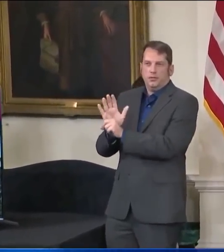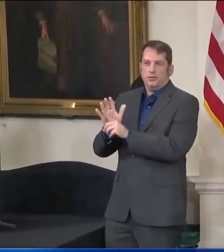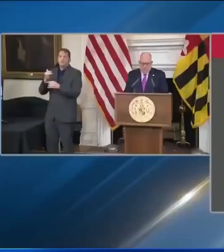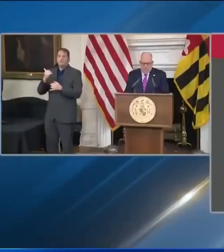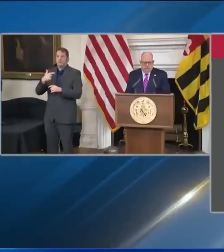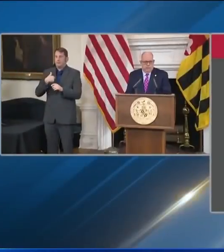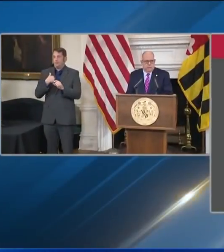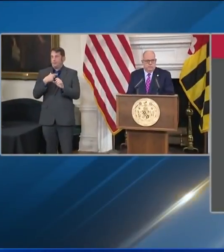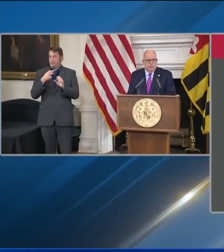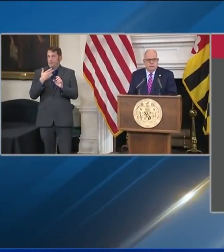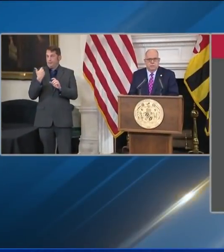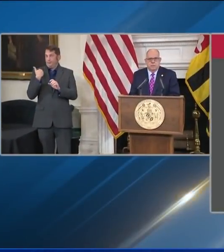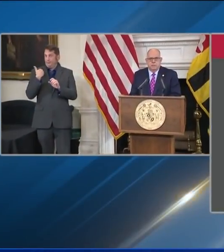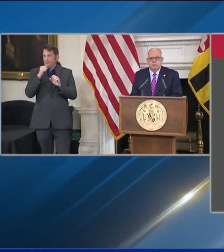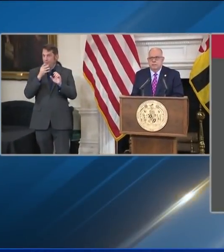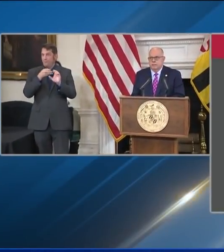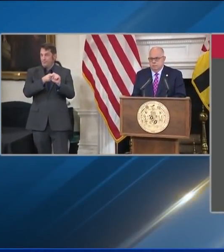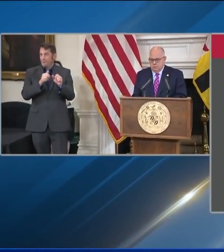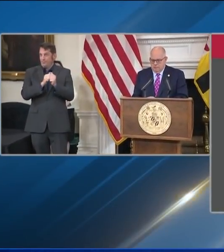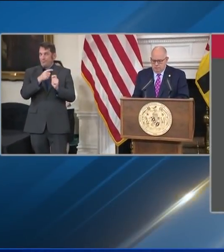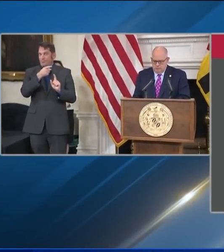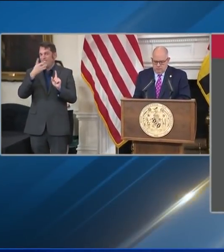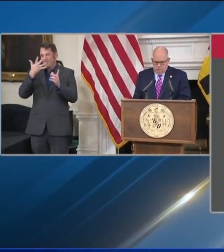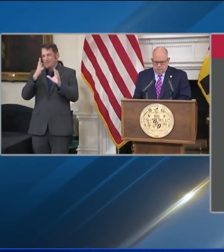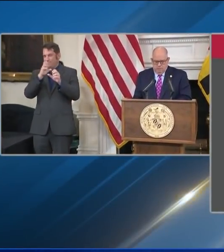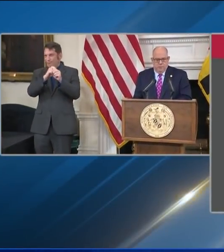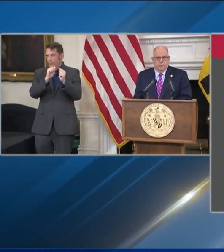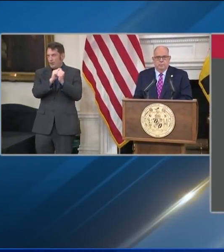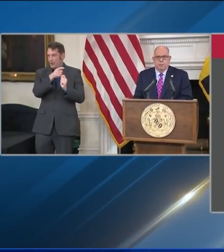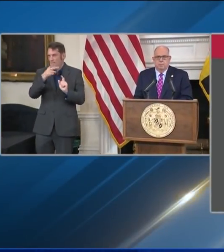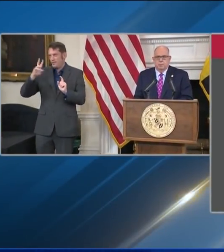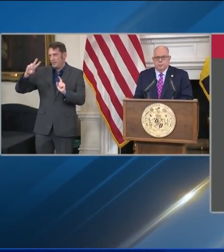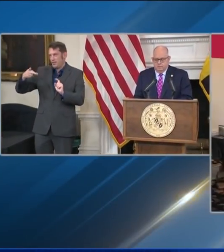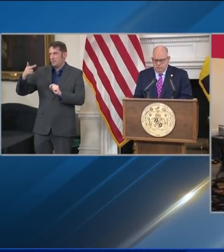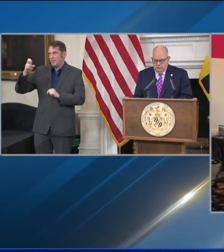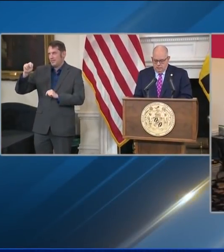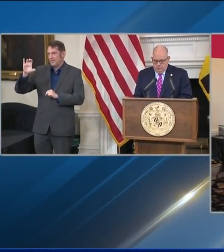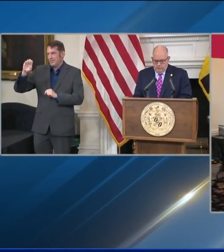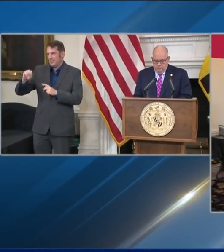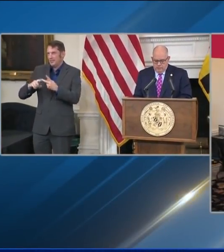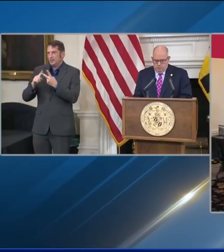YESTERDAY I VICE PRESIDENT PENCE DR. ANTHONY FALCHI.